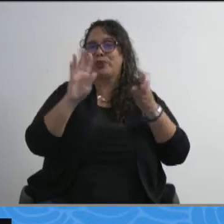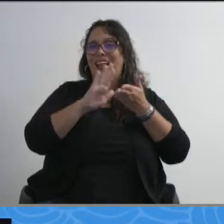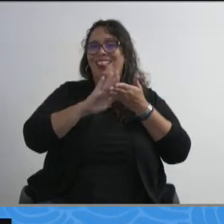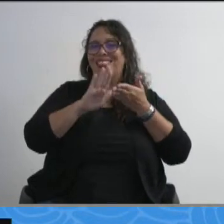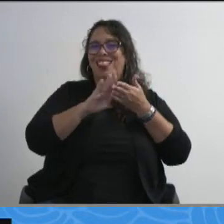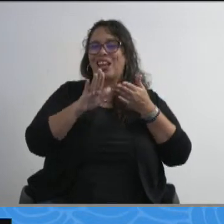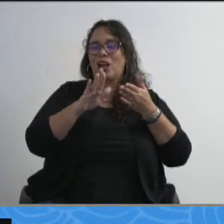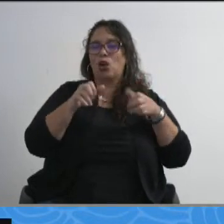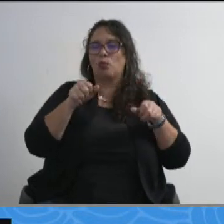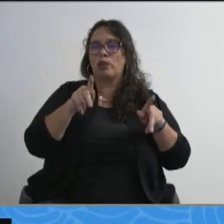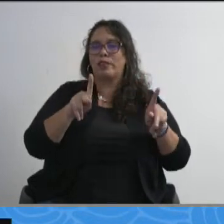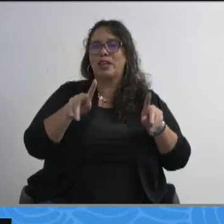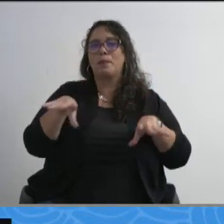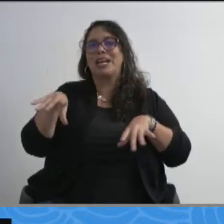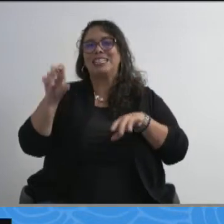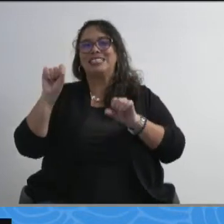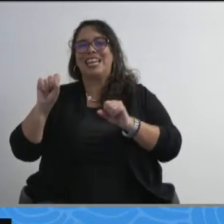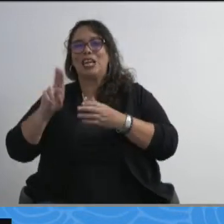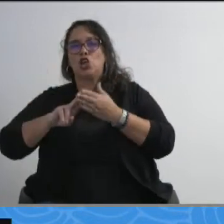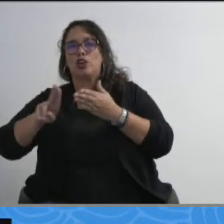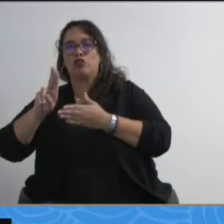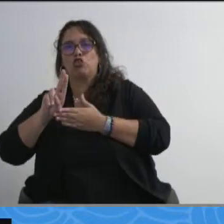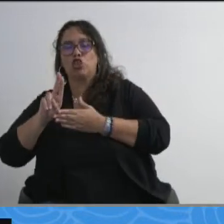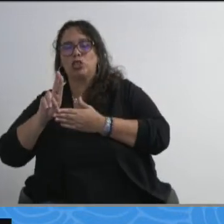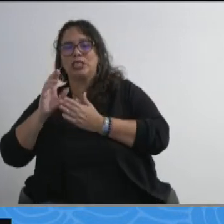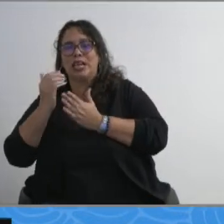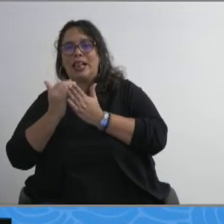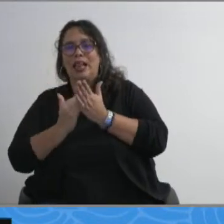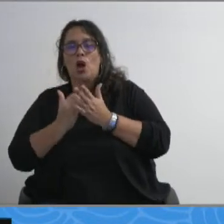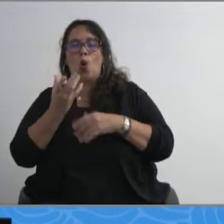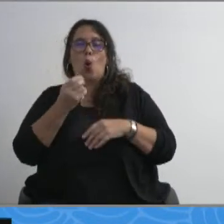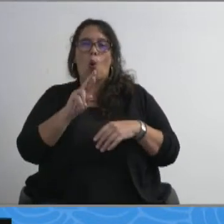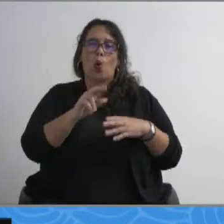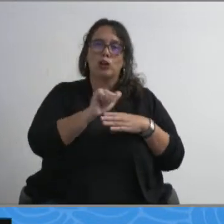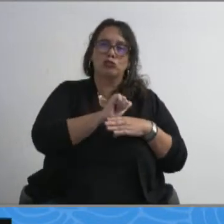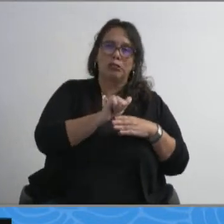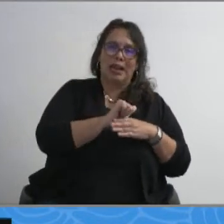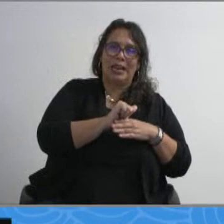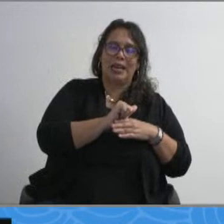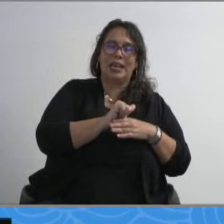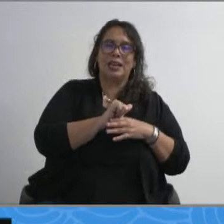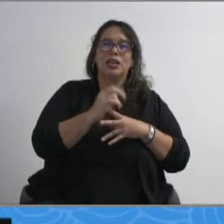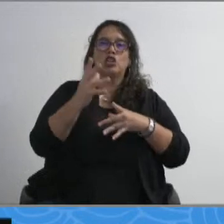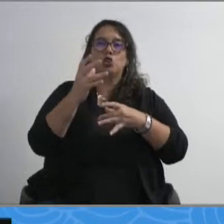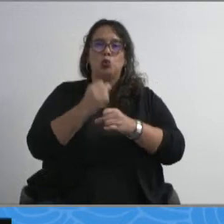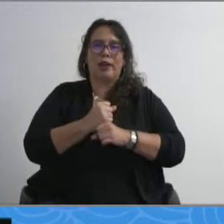by taking university courses or other training to be able to get a full teaching credential.